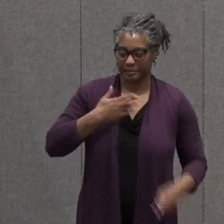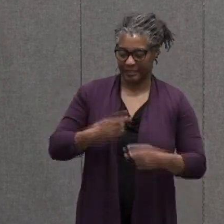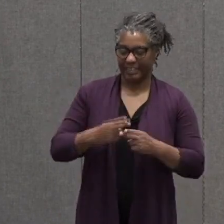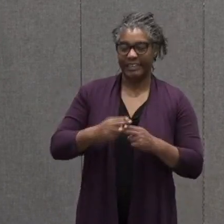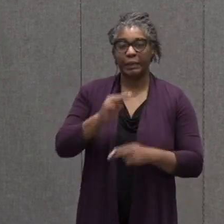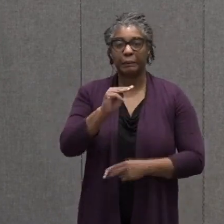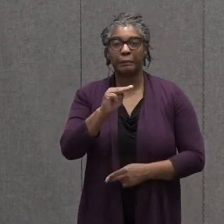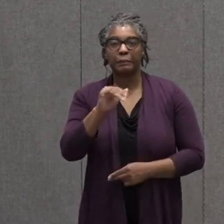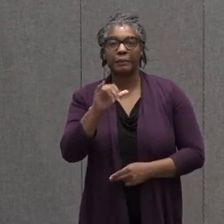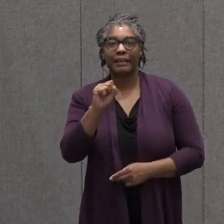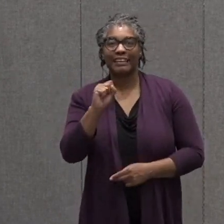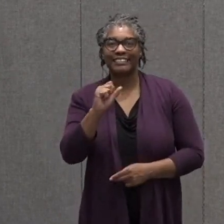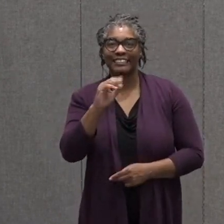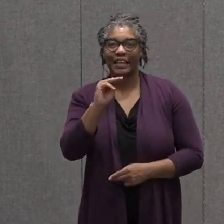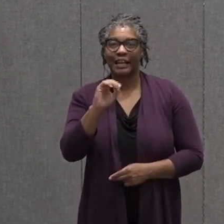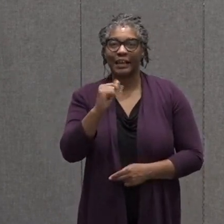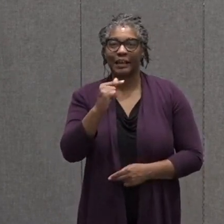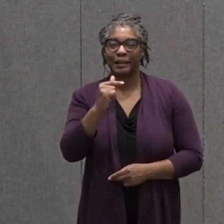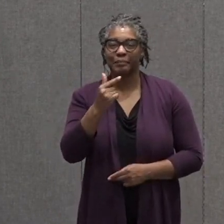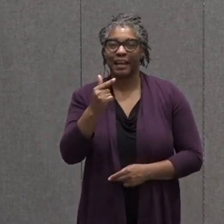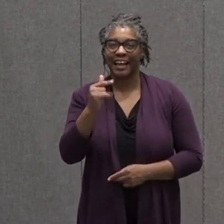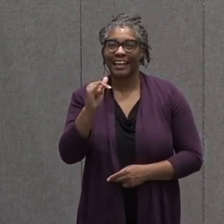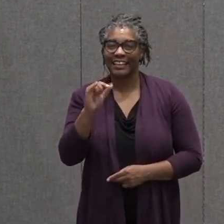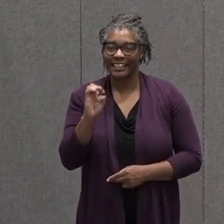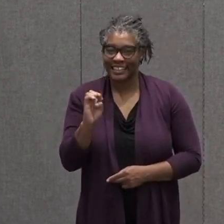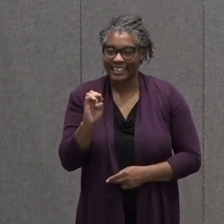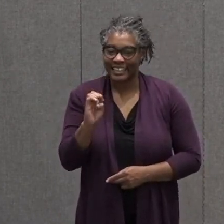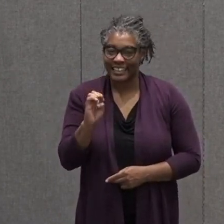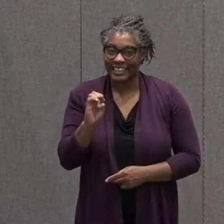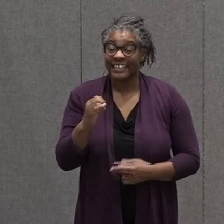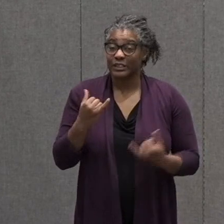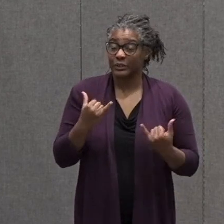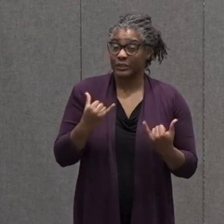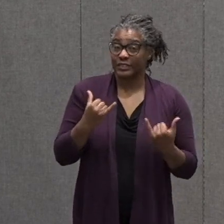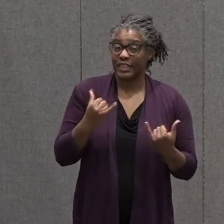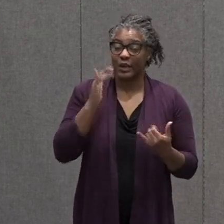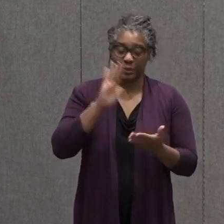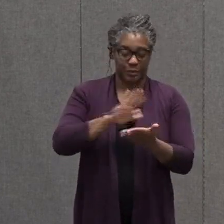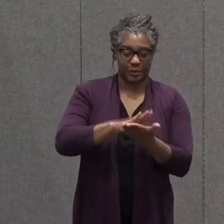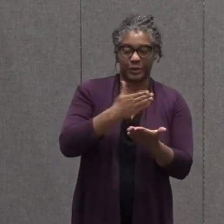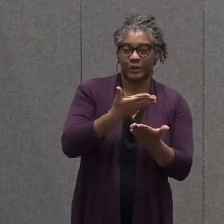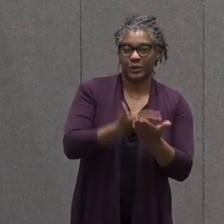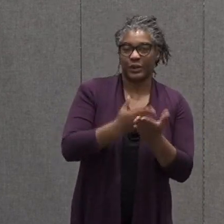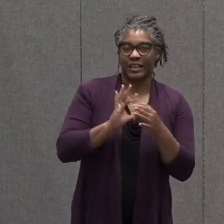and I am here to do a cooking connection with you today. based off of the book